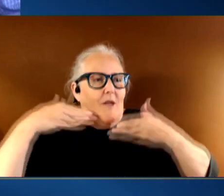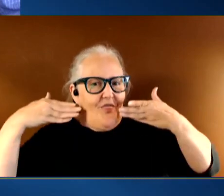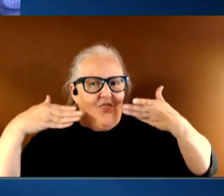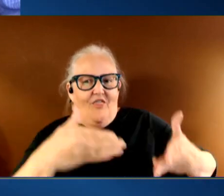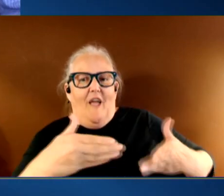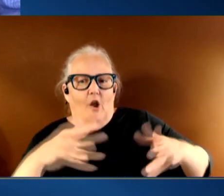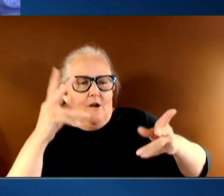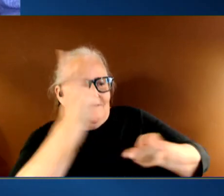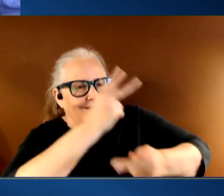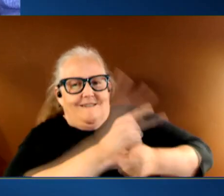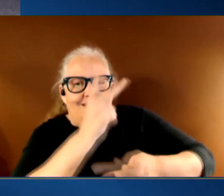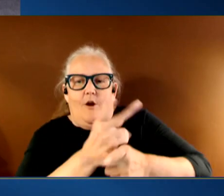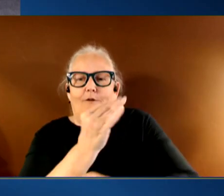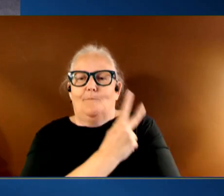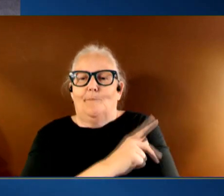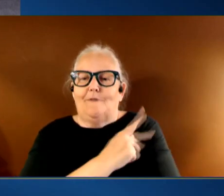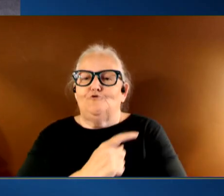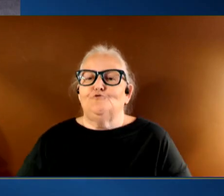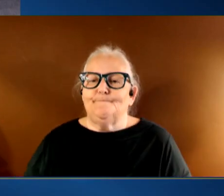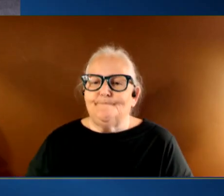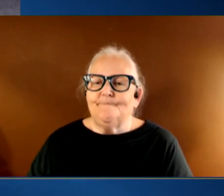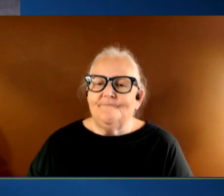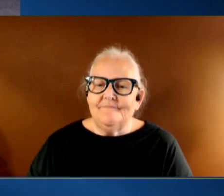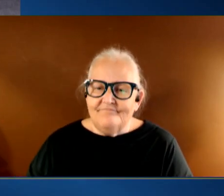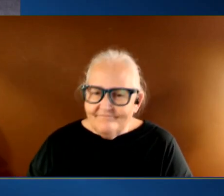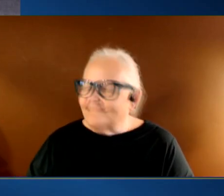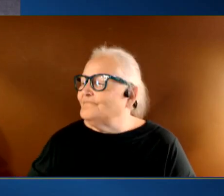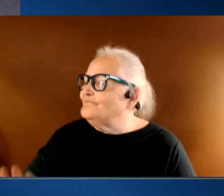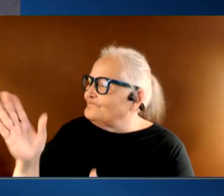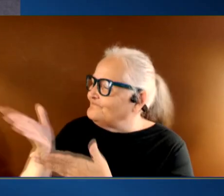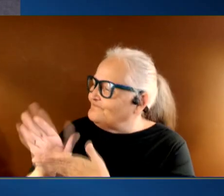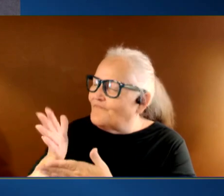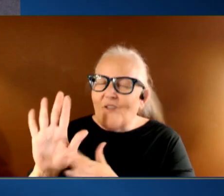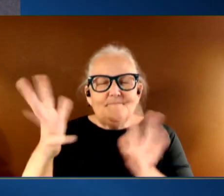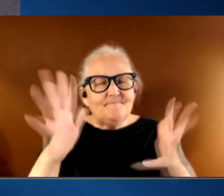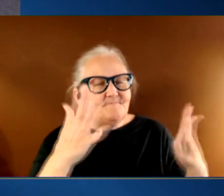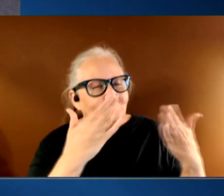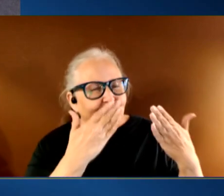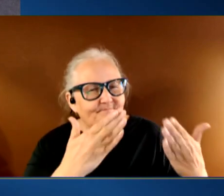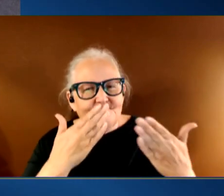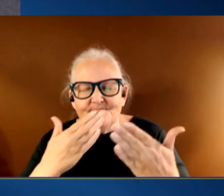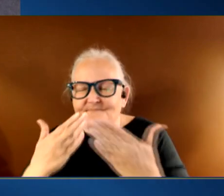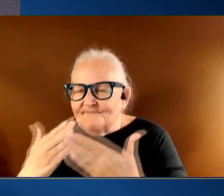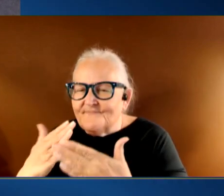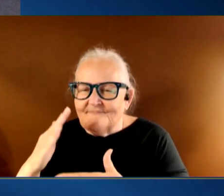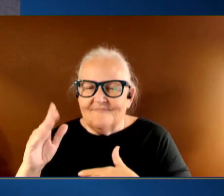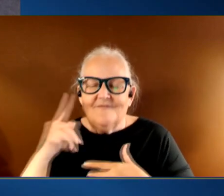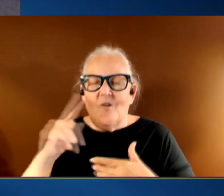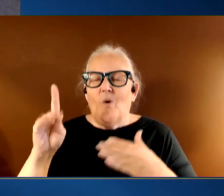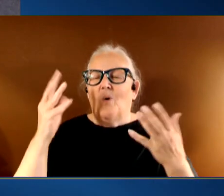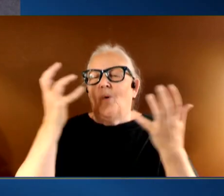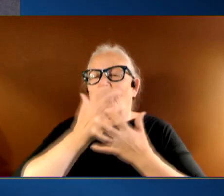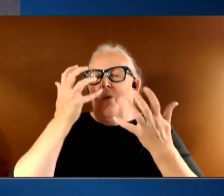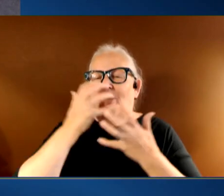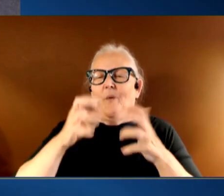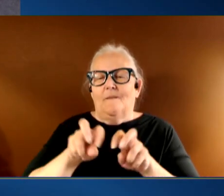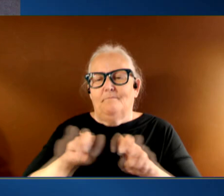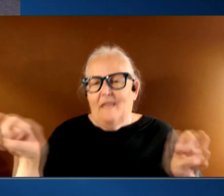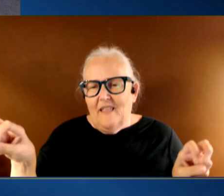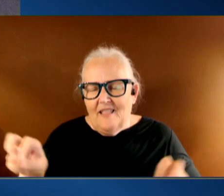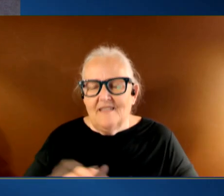Patricia Kavanagh: All right. Everyone, thank you so much for this amazing panel.